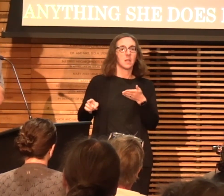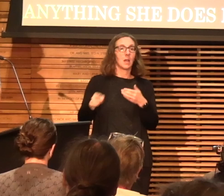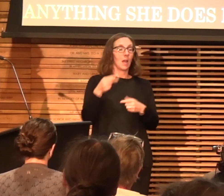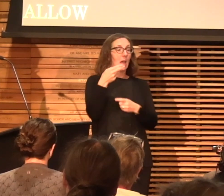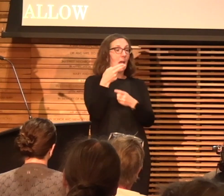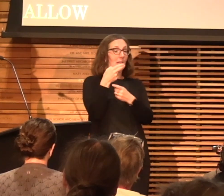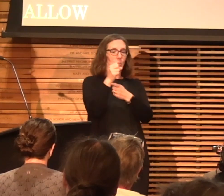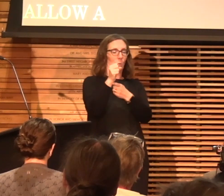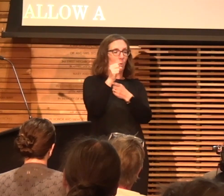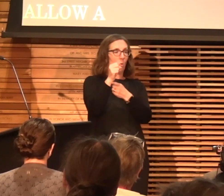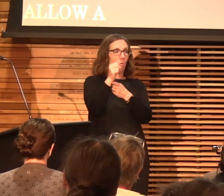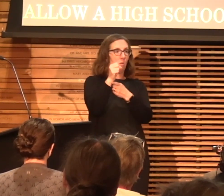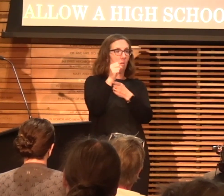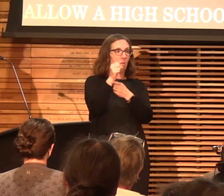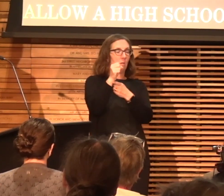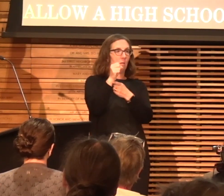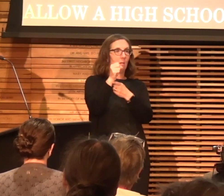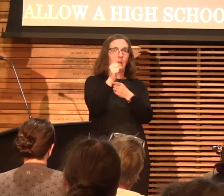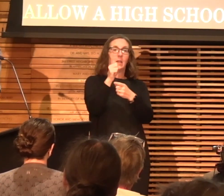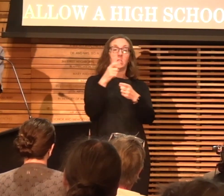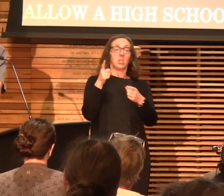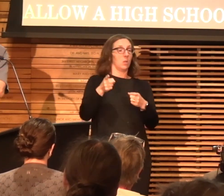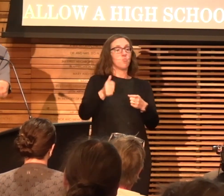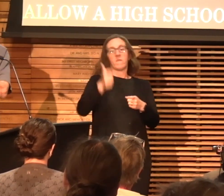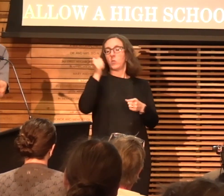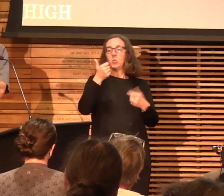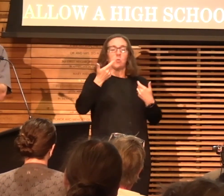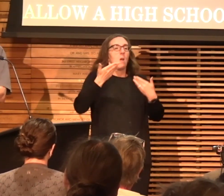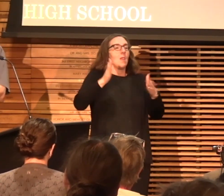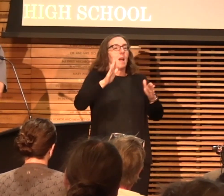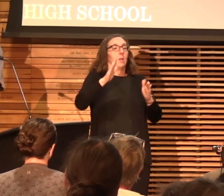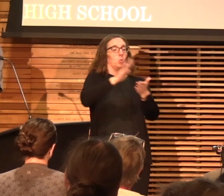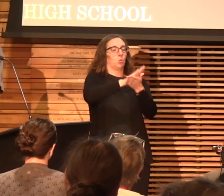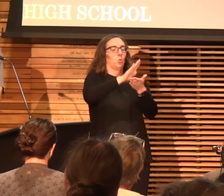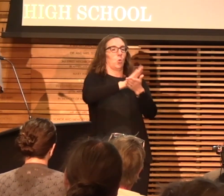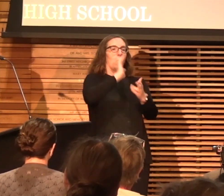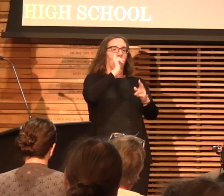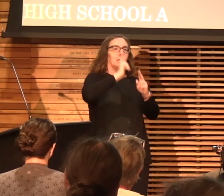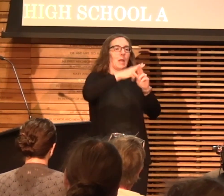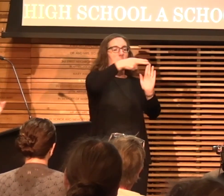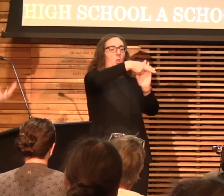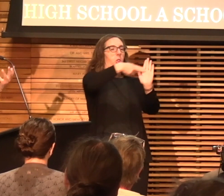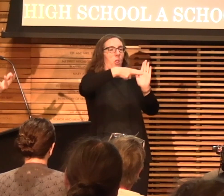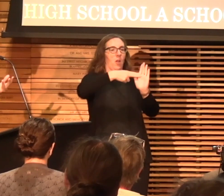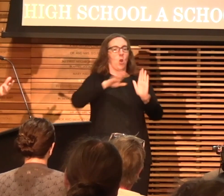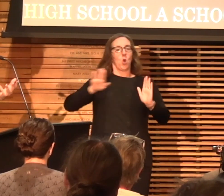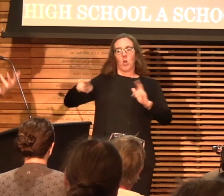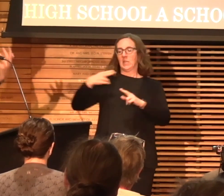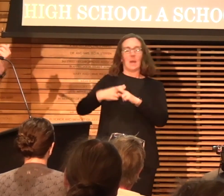to name Helen Keller High School School, Institution, after Helen Keller